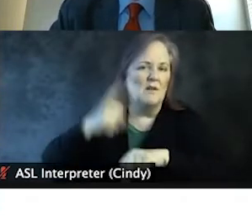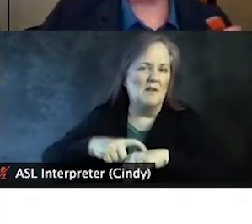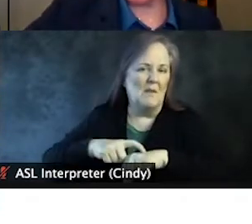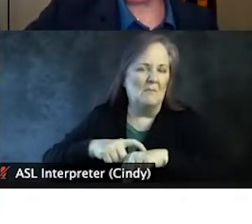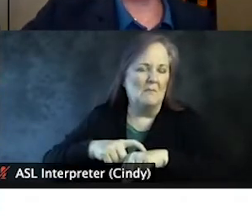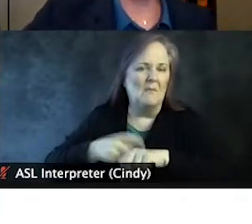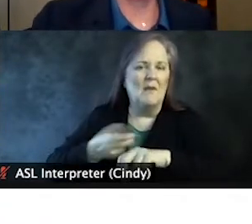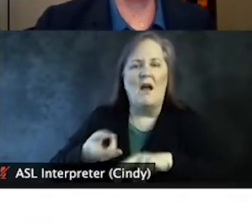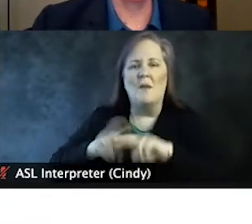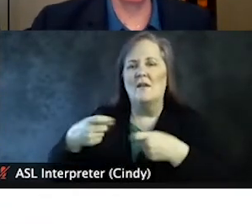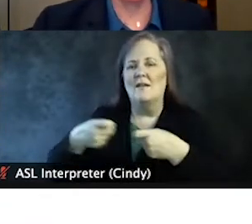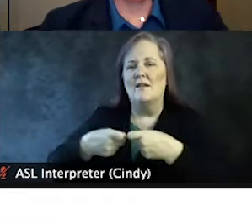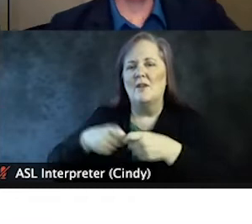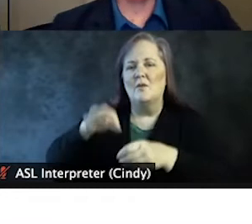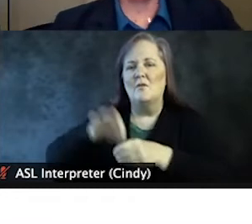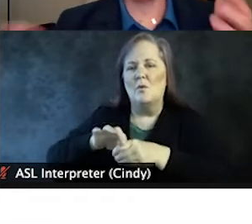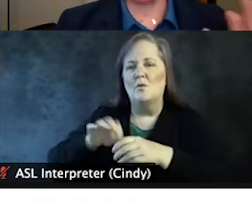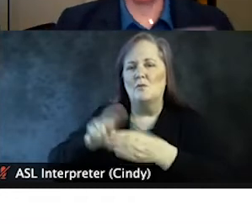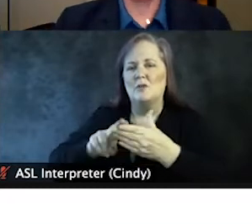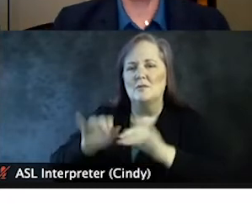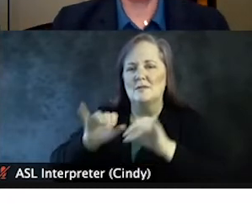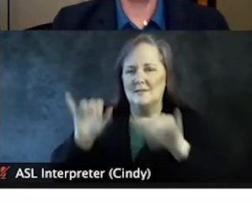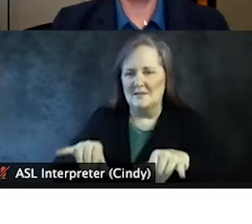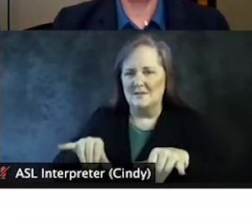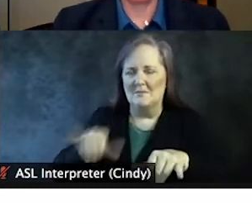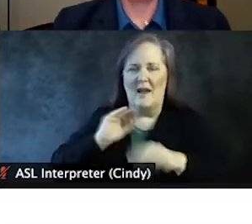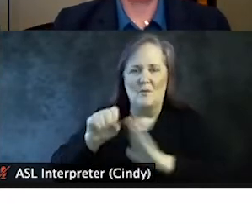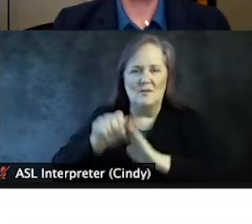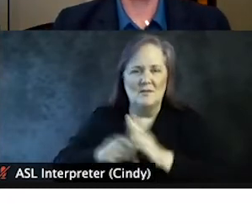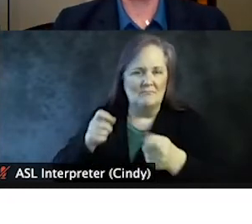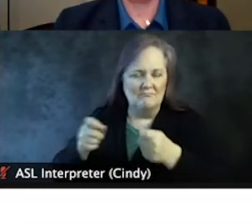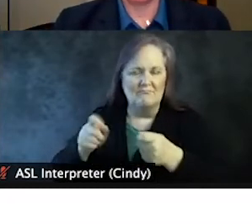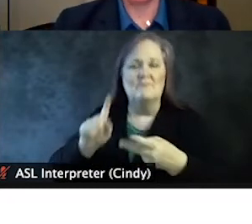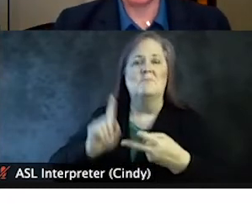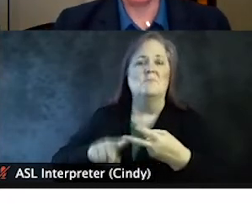Great. Thank you so much. Okay, so this was put on the ballot by the state legislature.